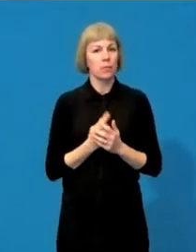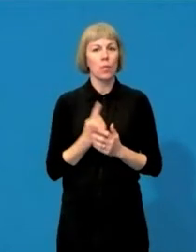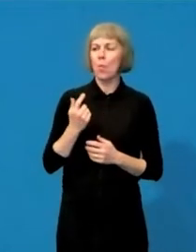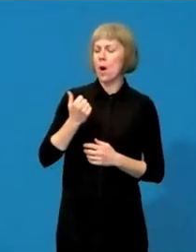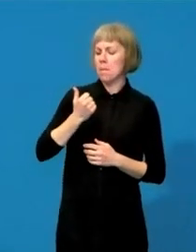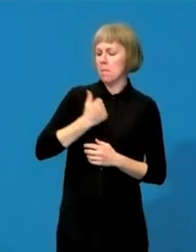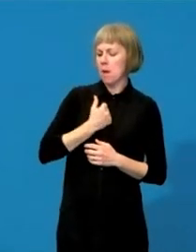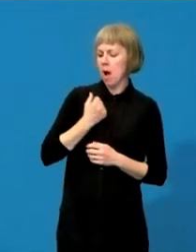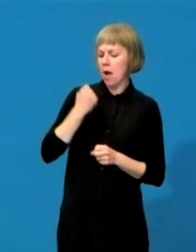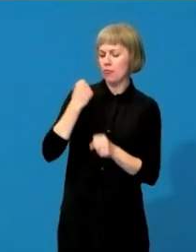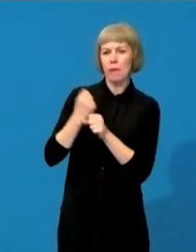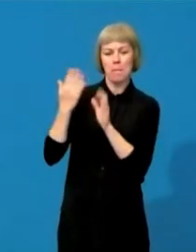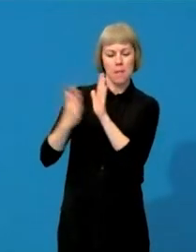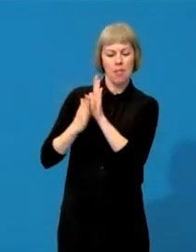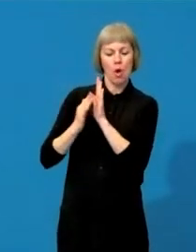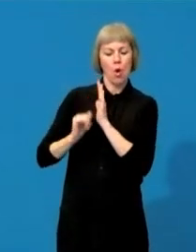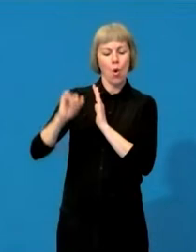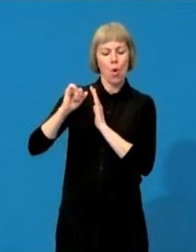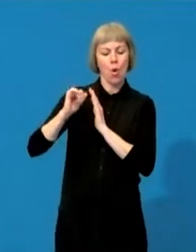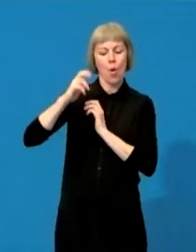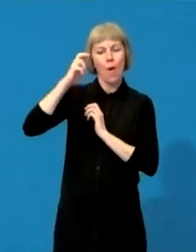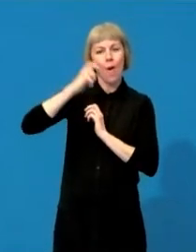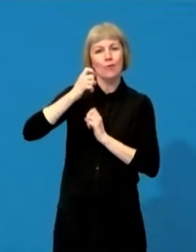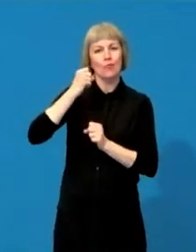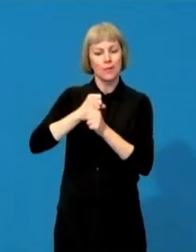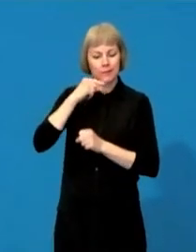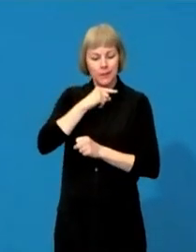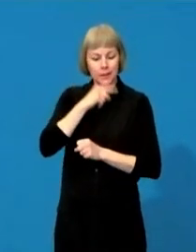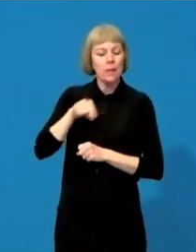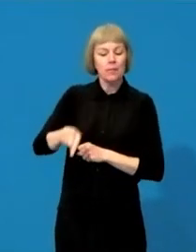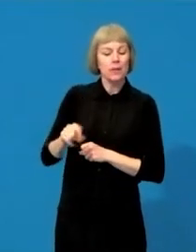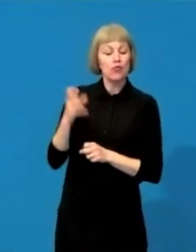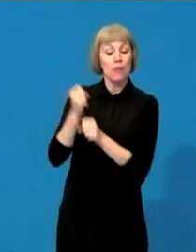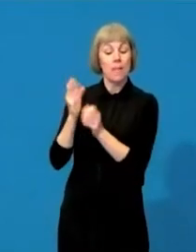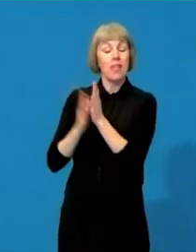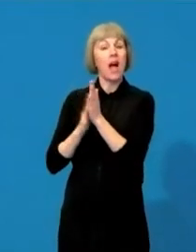grandmother and she's a Stolen Generation, but she - we are trying to keep all -